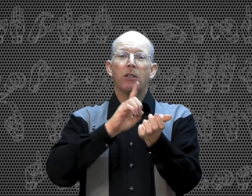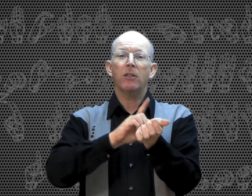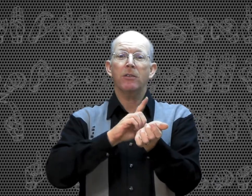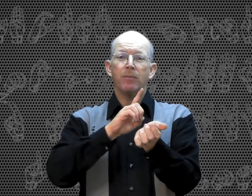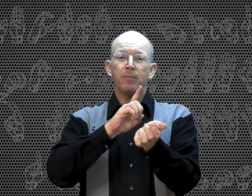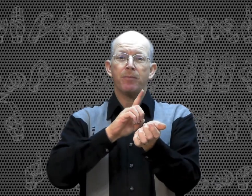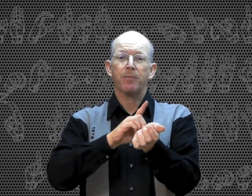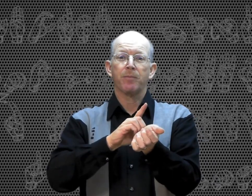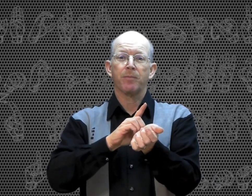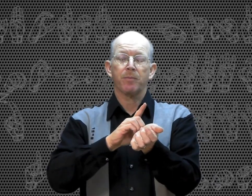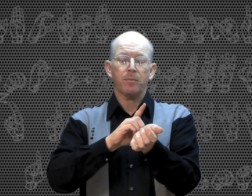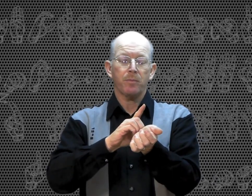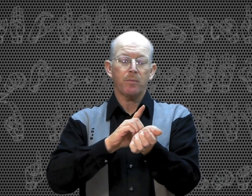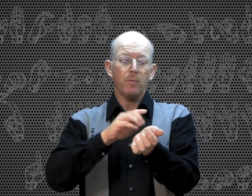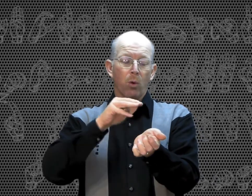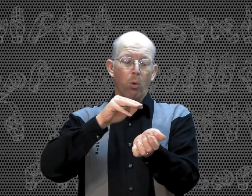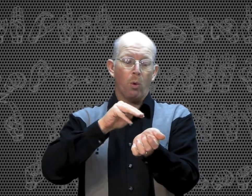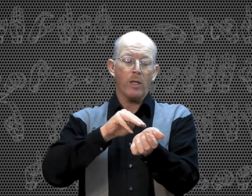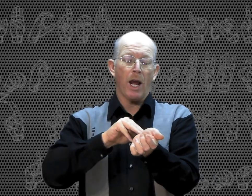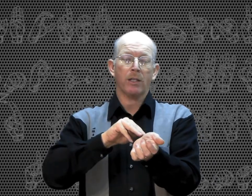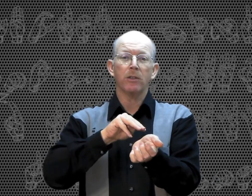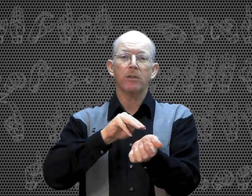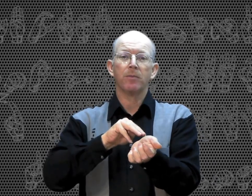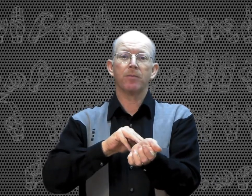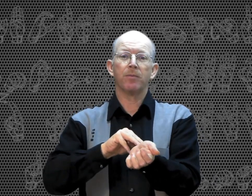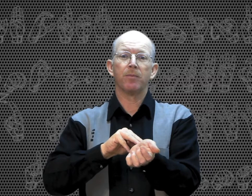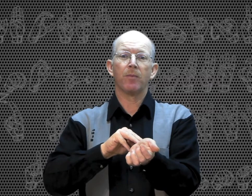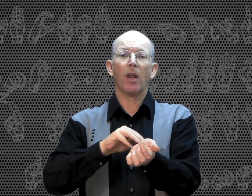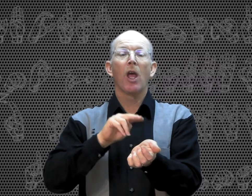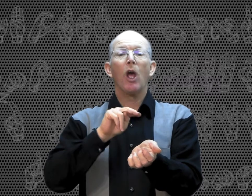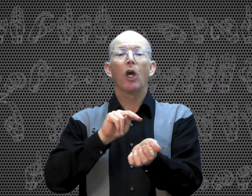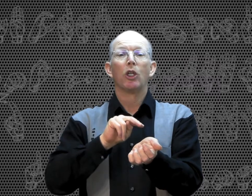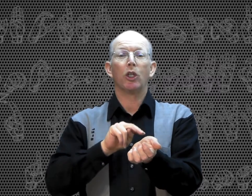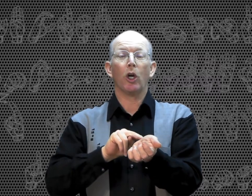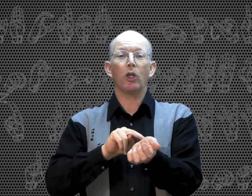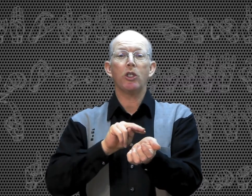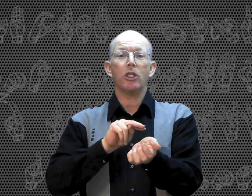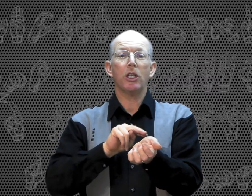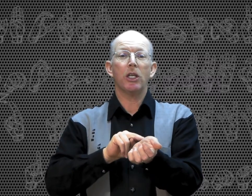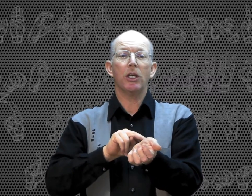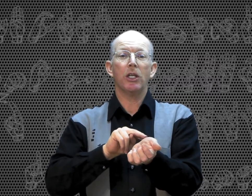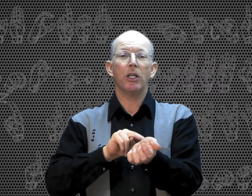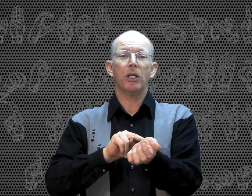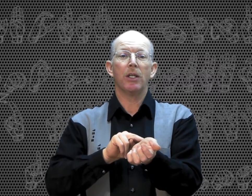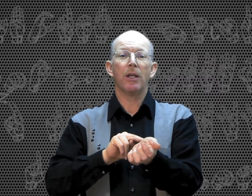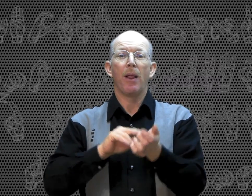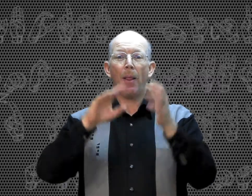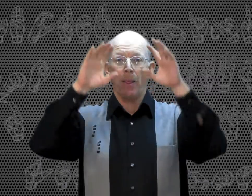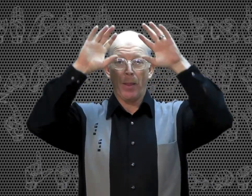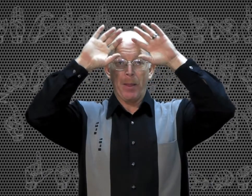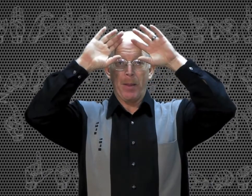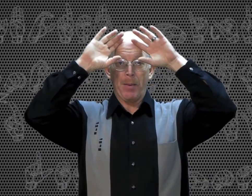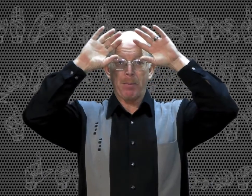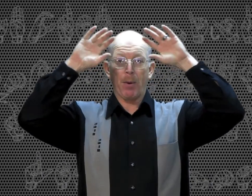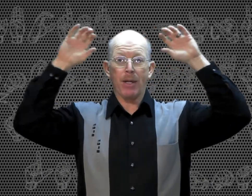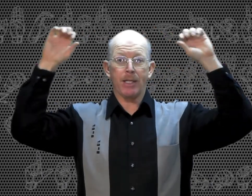DOCTOR or DOCTOR NURSE